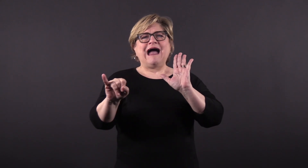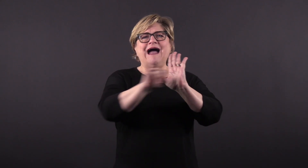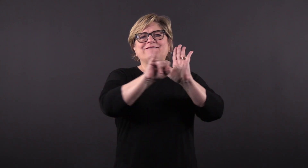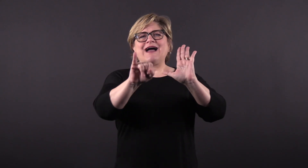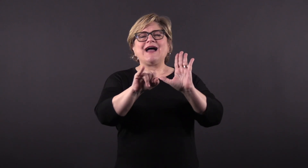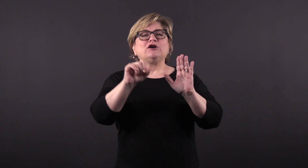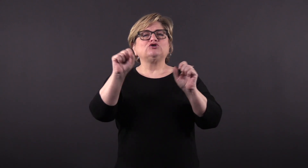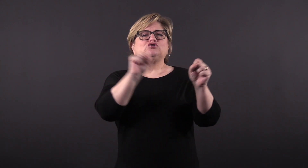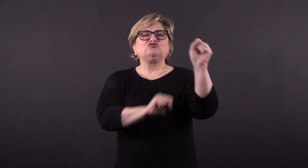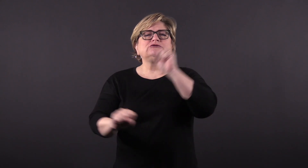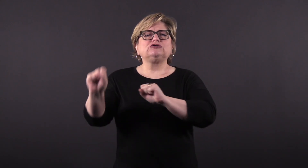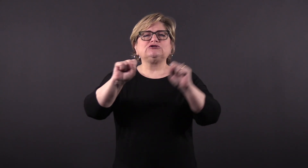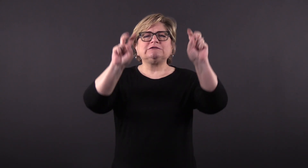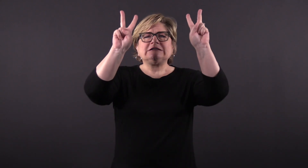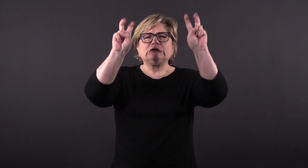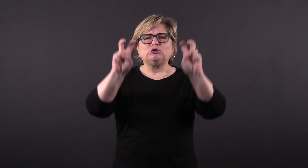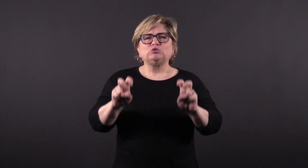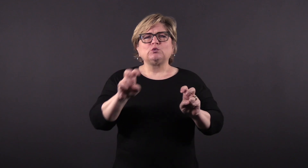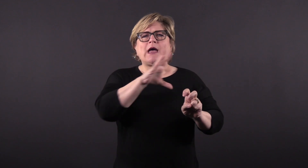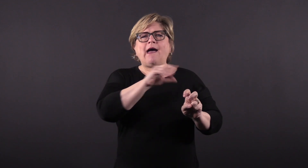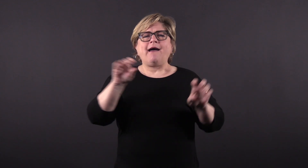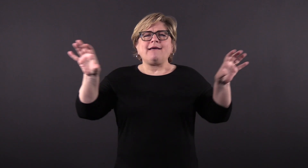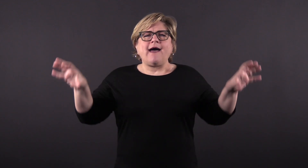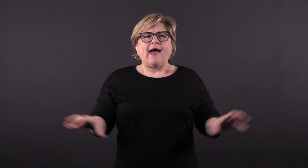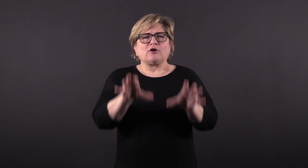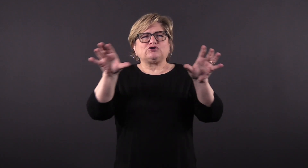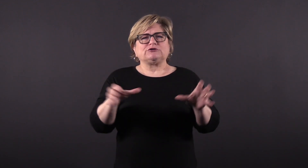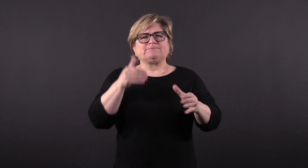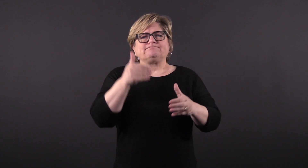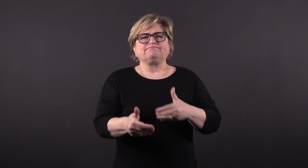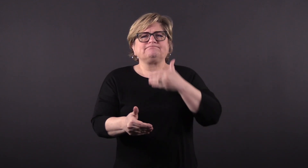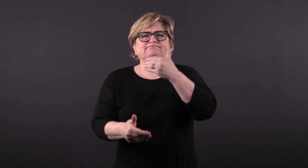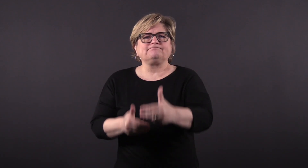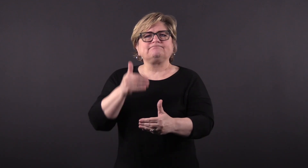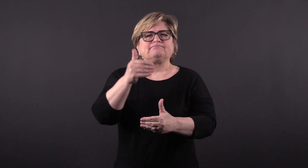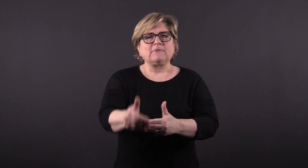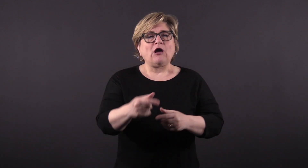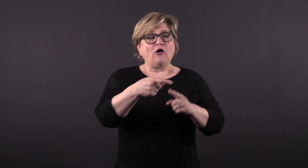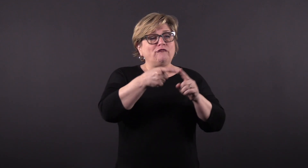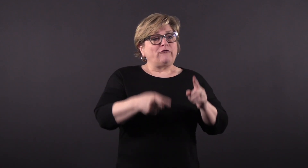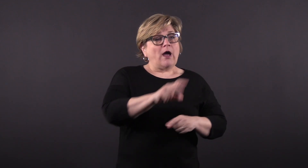identified strategic issues and action steps to work on from